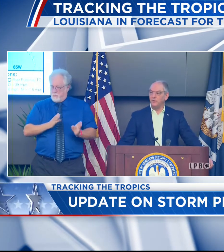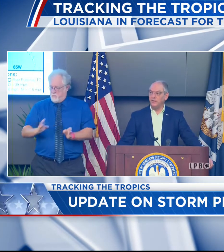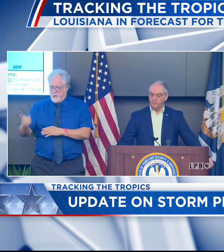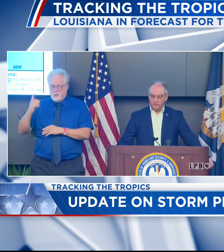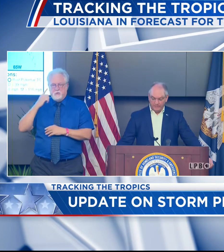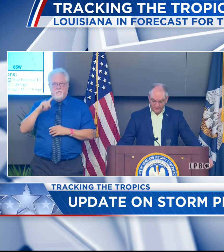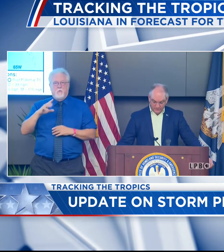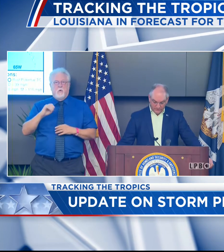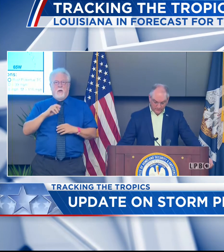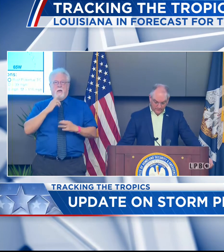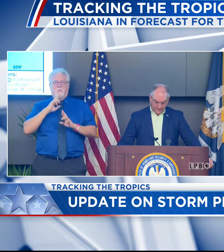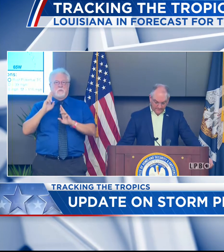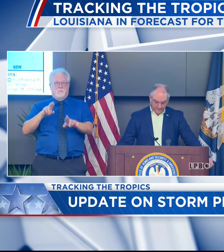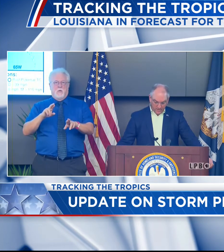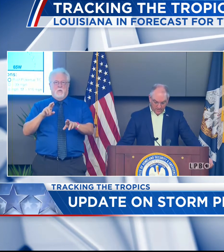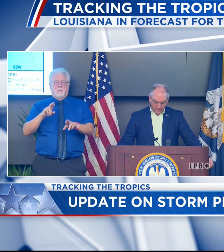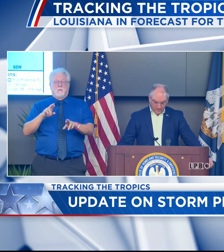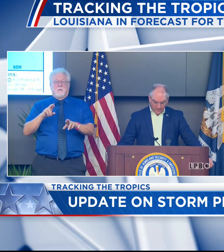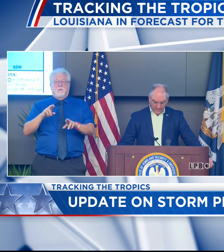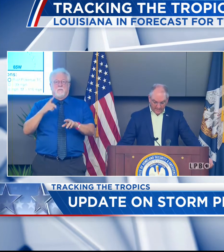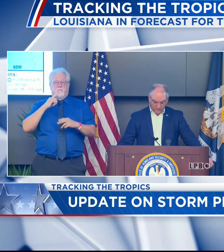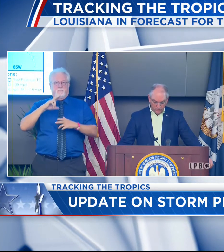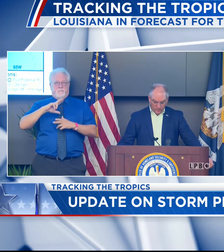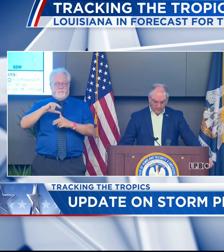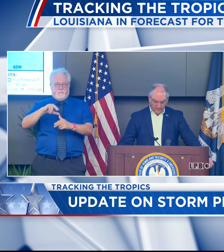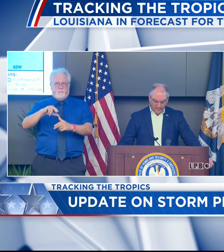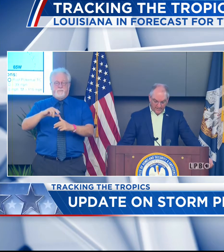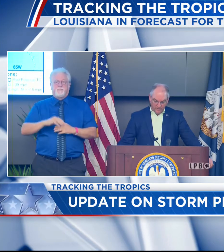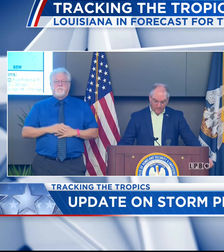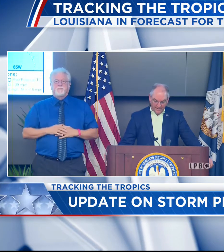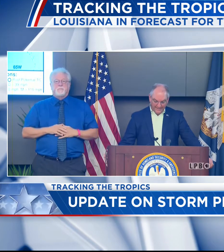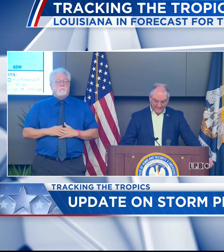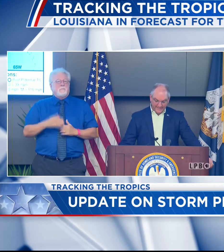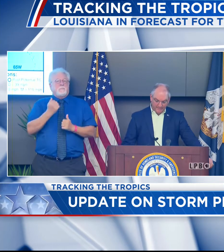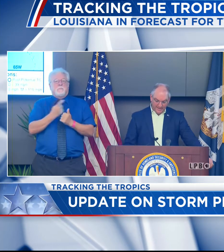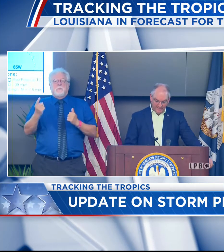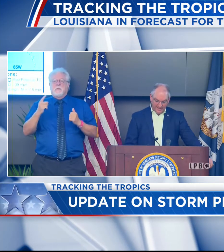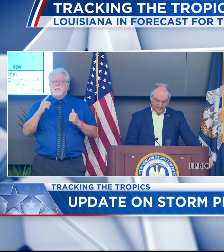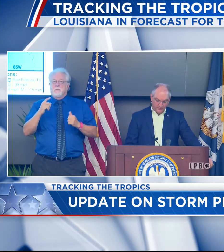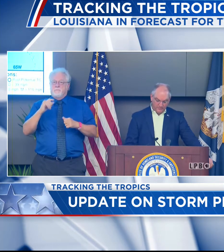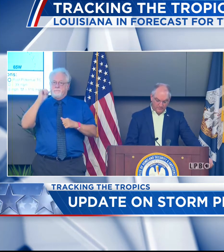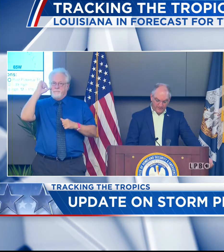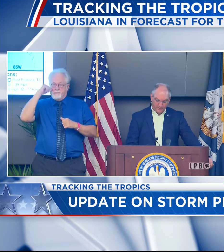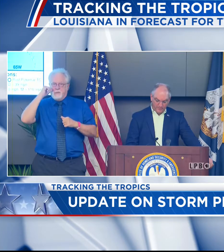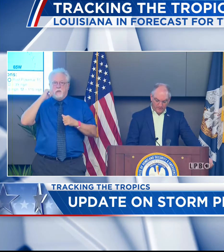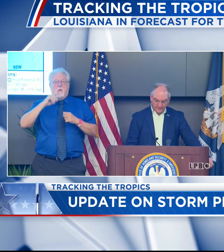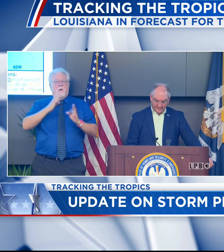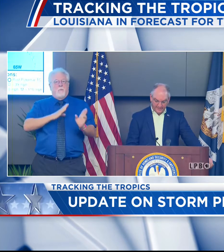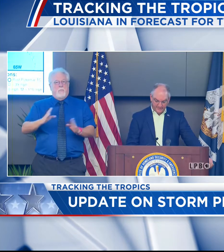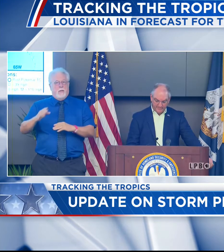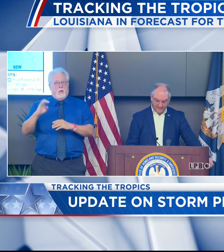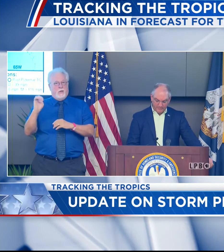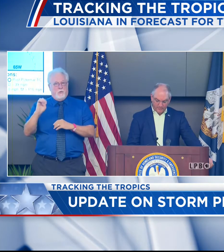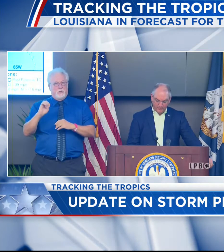IS AT OR SOON WILL BE AT CAMP BEAUREGARD. THE COVID-19 IS STILL WITH US. THAT COMPLICATES THE PREPARATIONS FOR AND RESPONSE TO